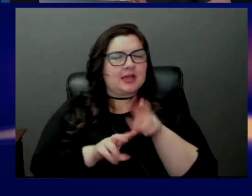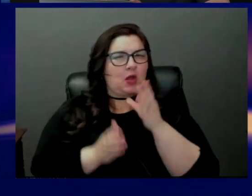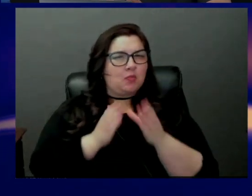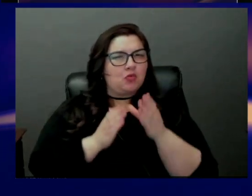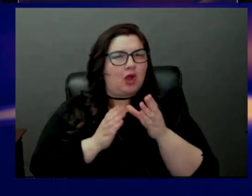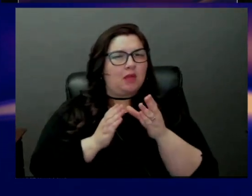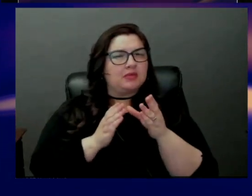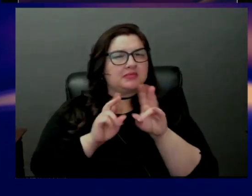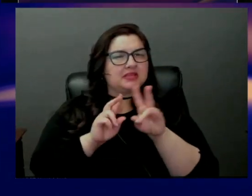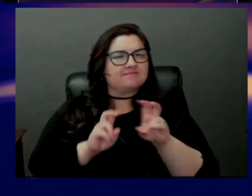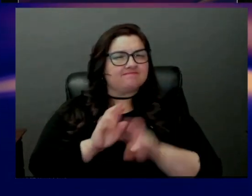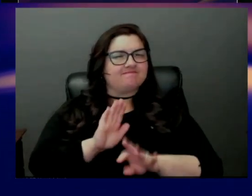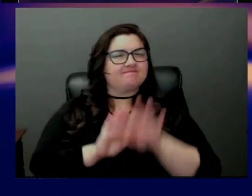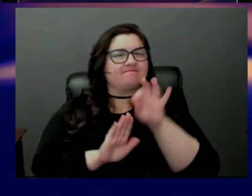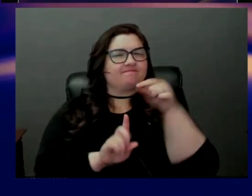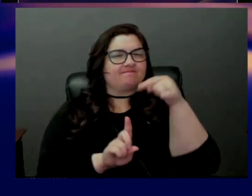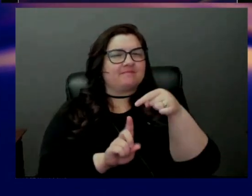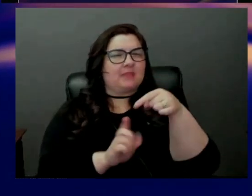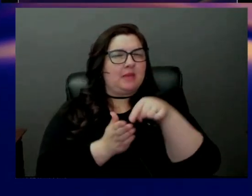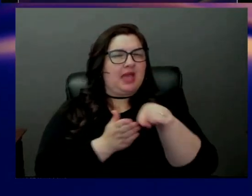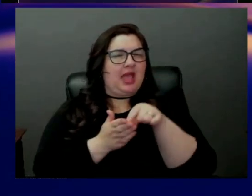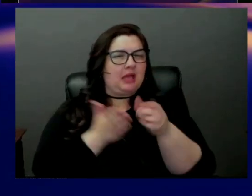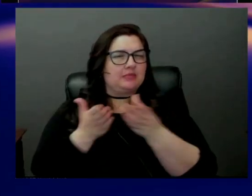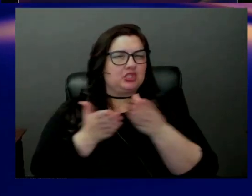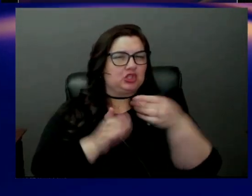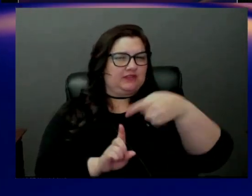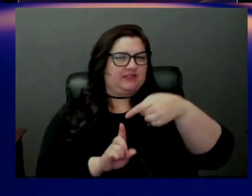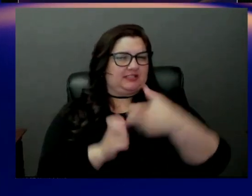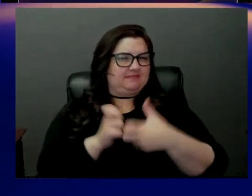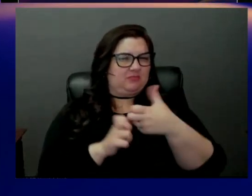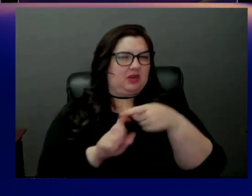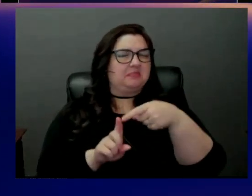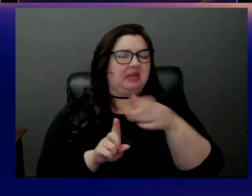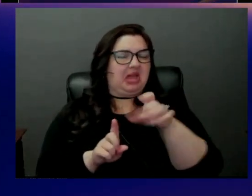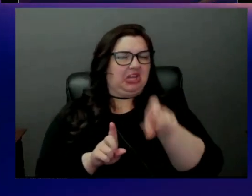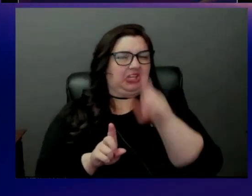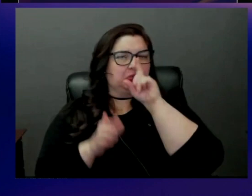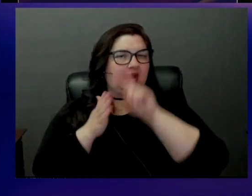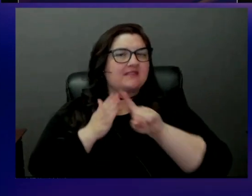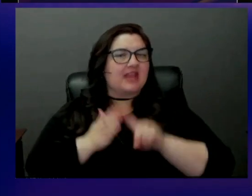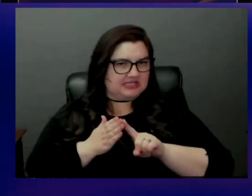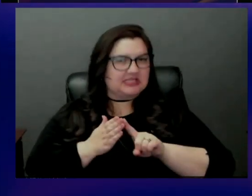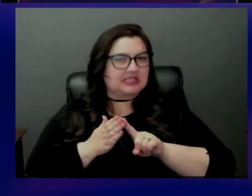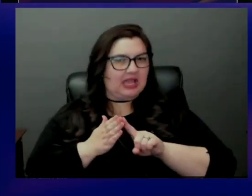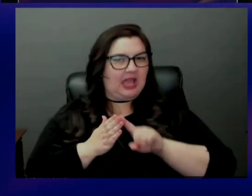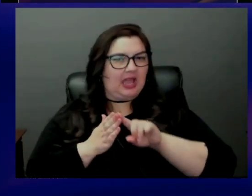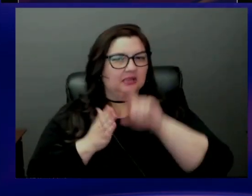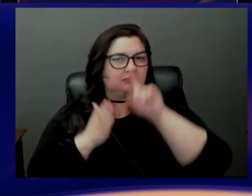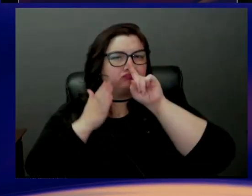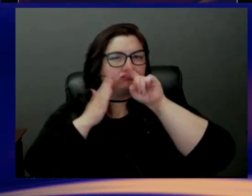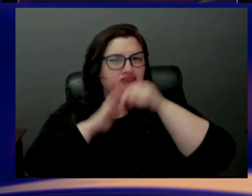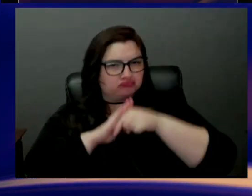going on with the payment service. That I want to sort of investigate further. But to really confirm it, what I might want to do is,